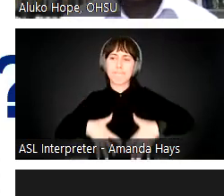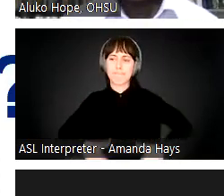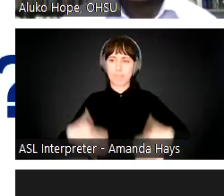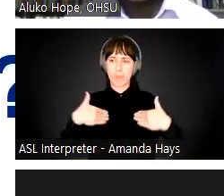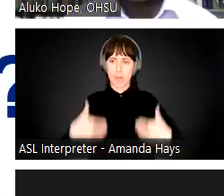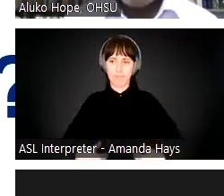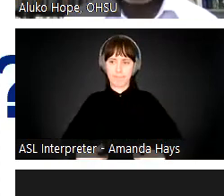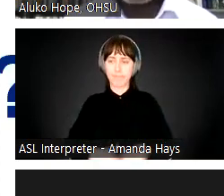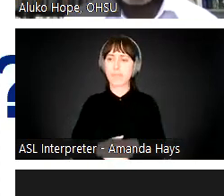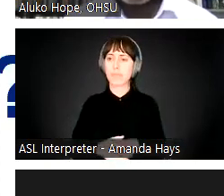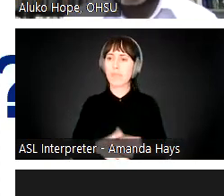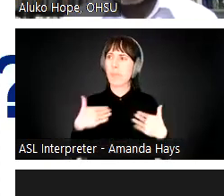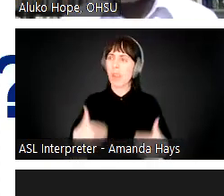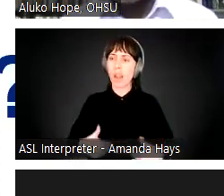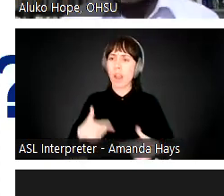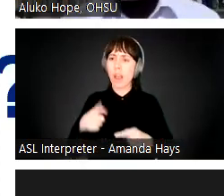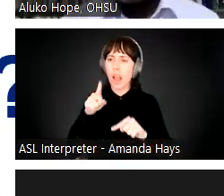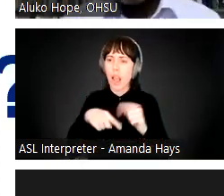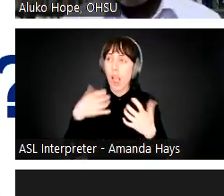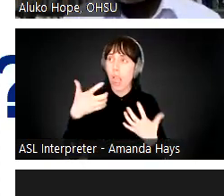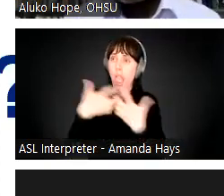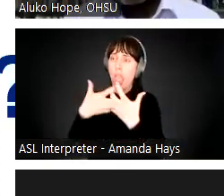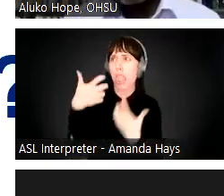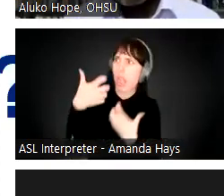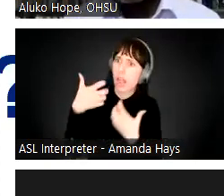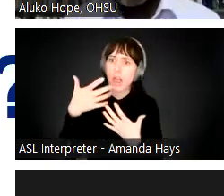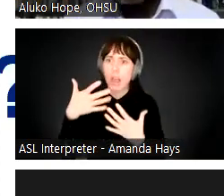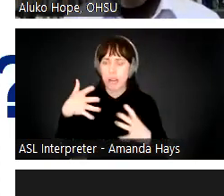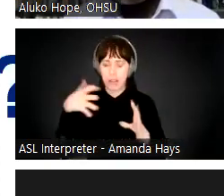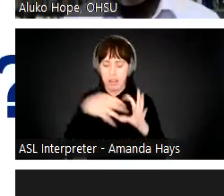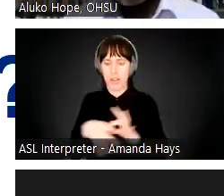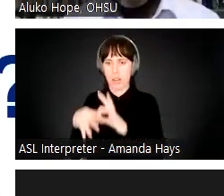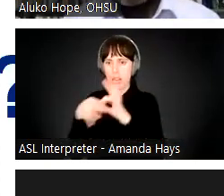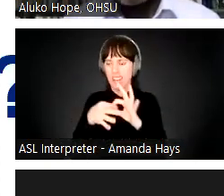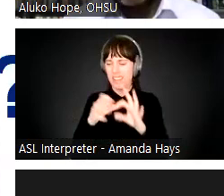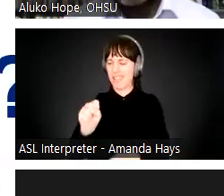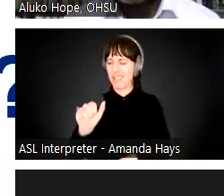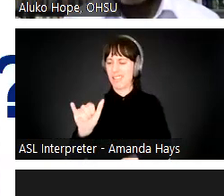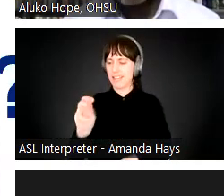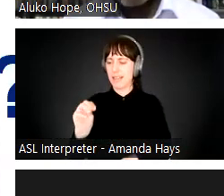has difficulty with balancing the sympathetic system- which is really